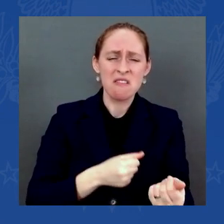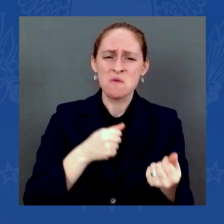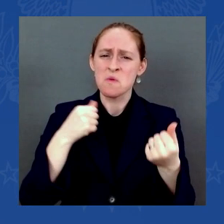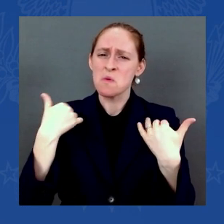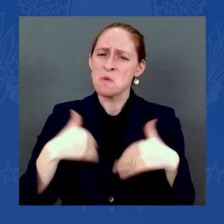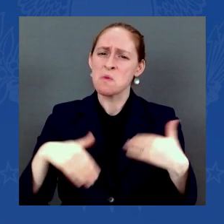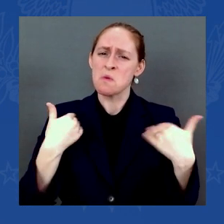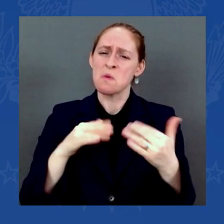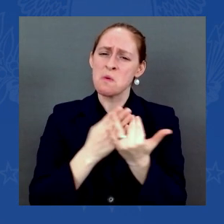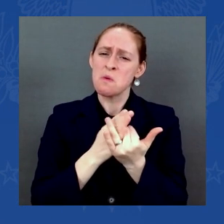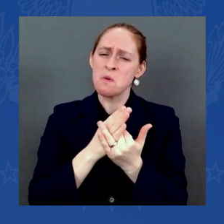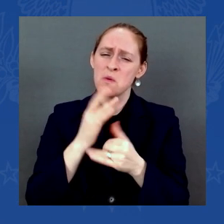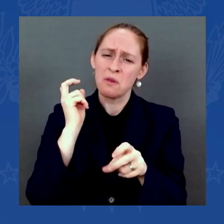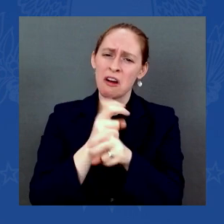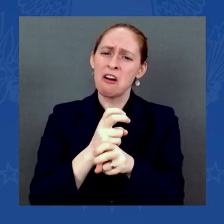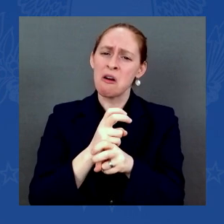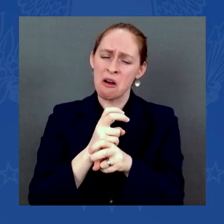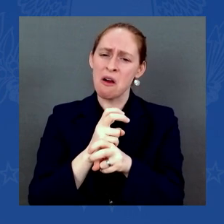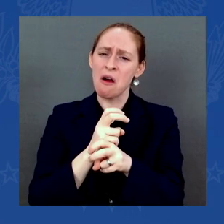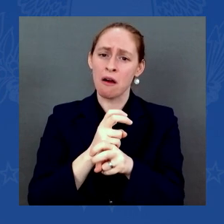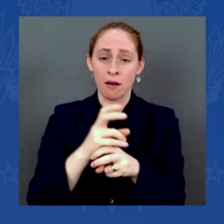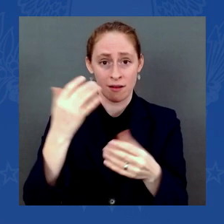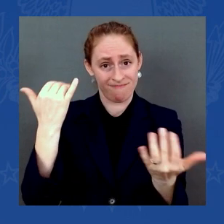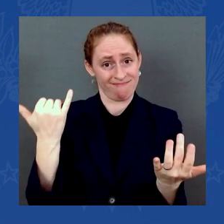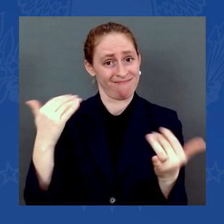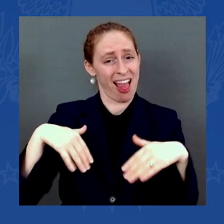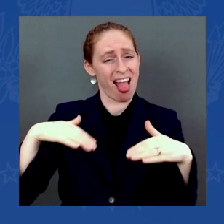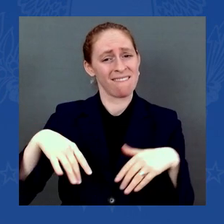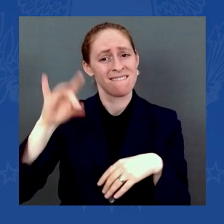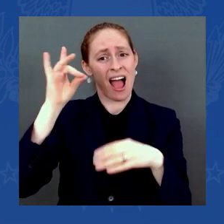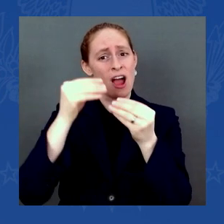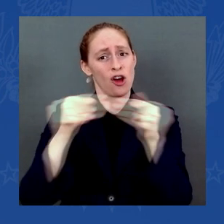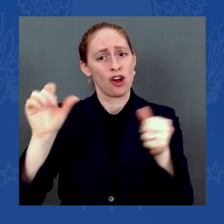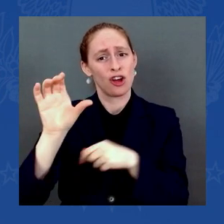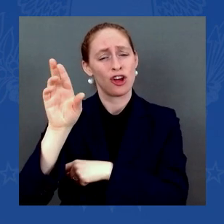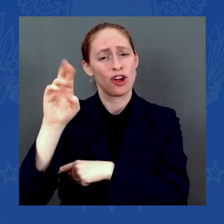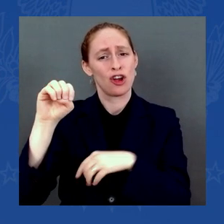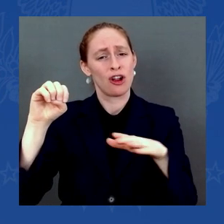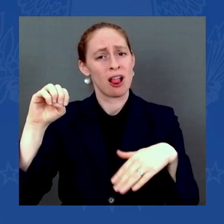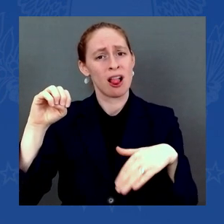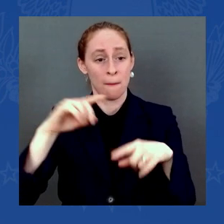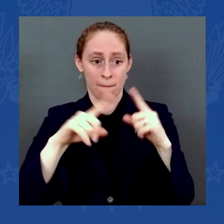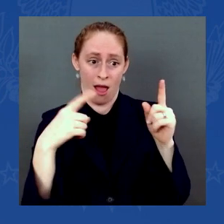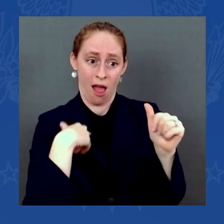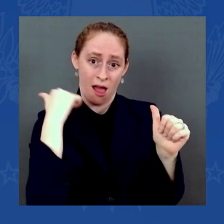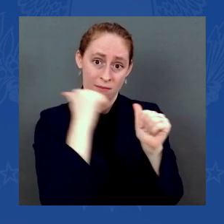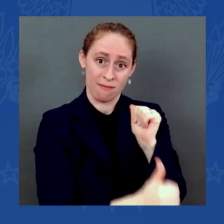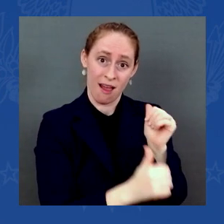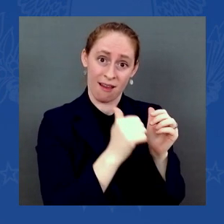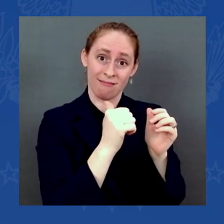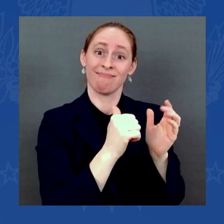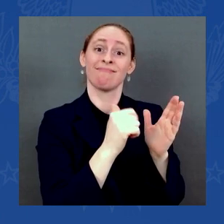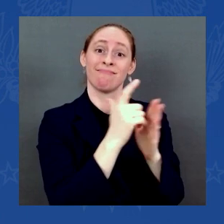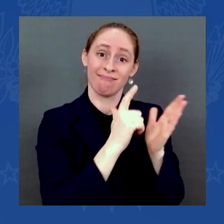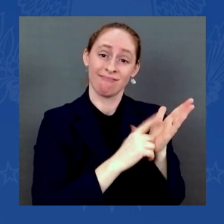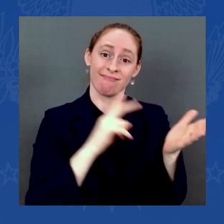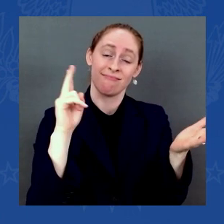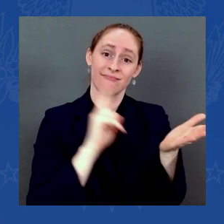To Brian and Sandra, to the patients and caregivers who built and led this movement: Thank you, thank you, thank you.